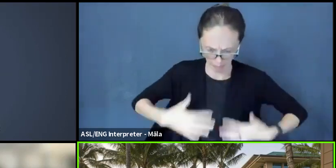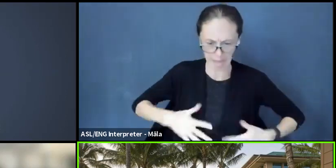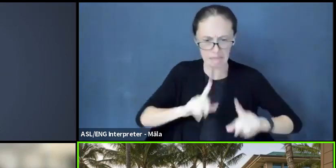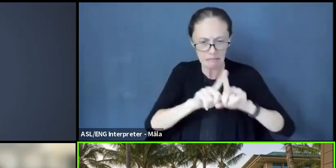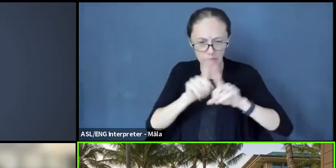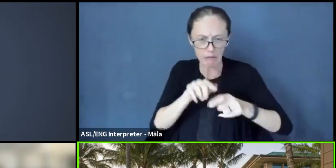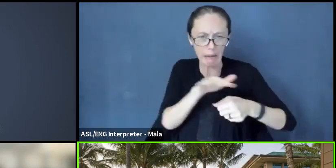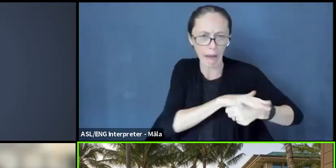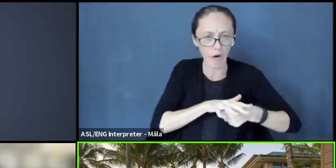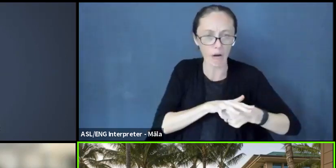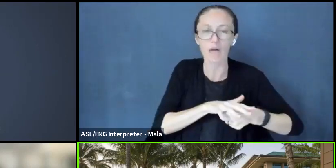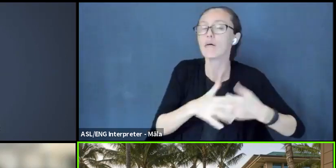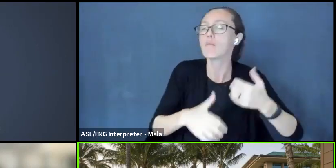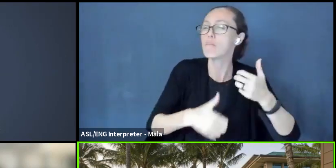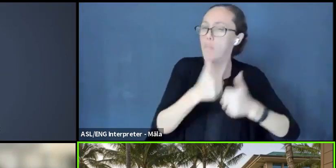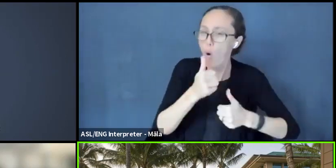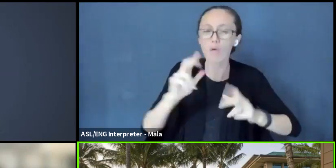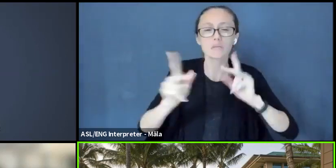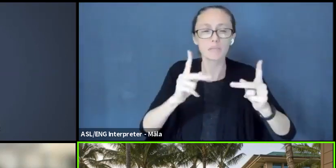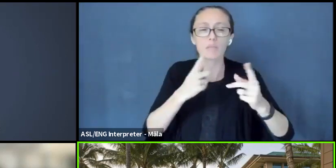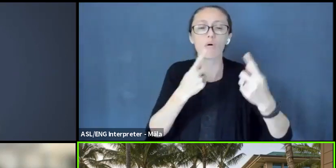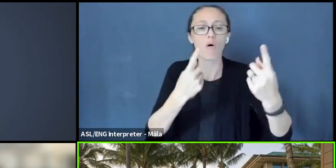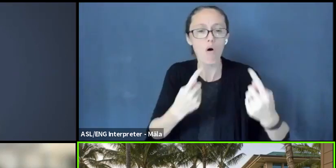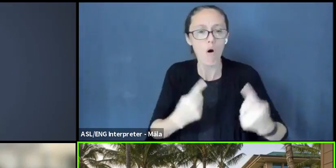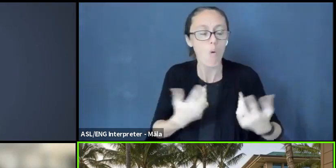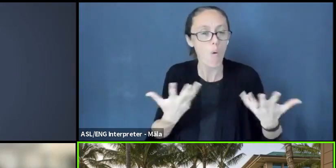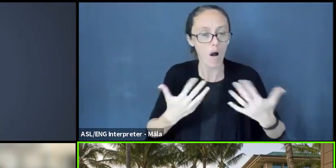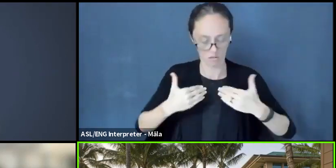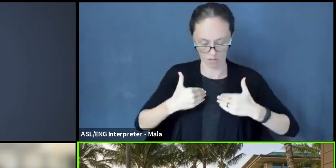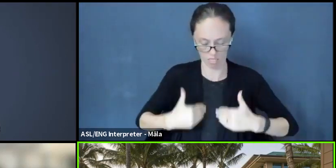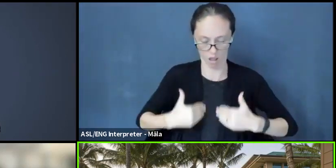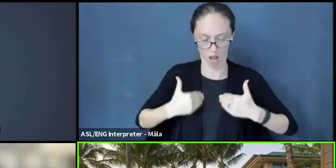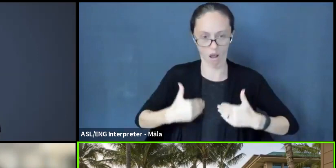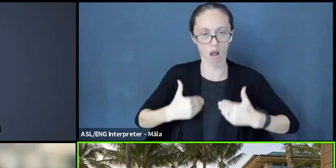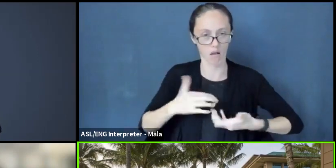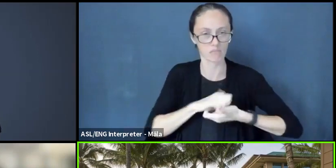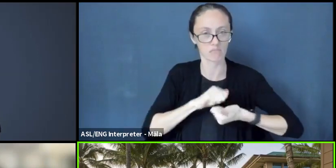That is what causes the lack of oxygen.